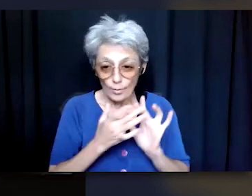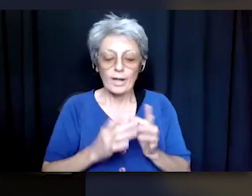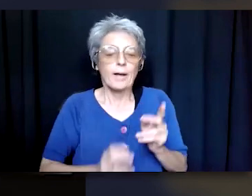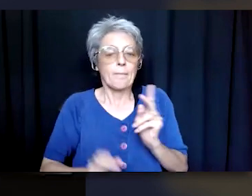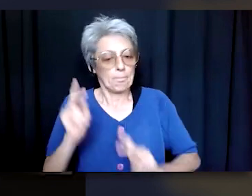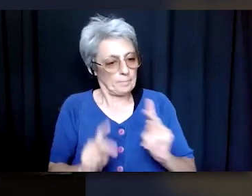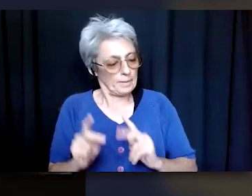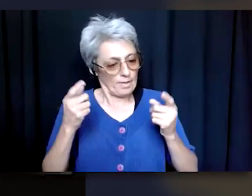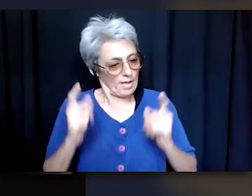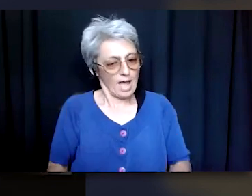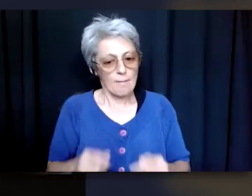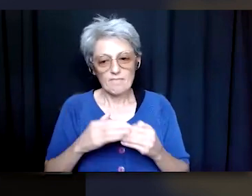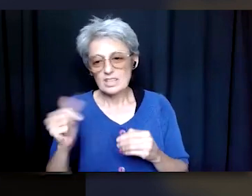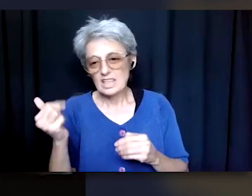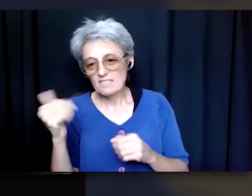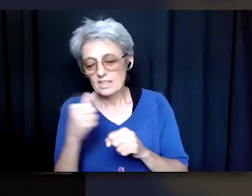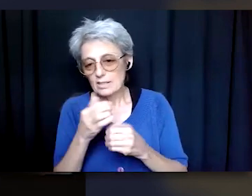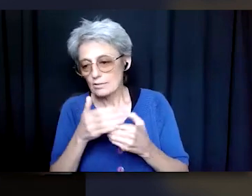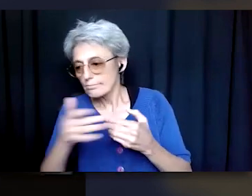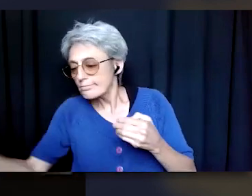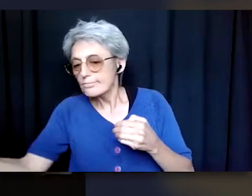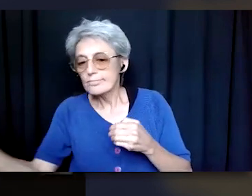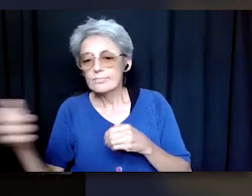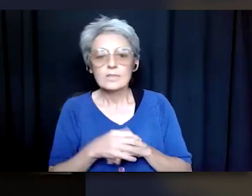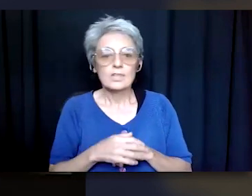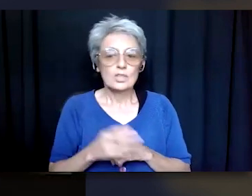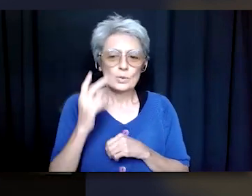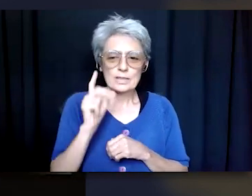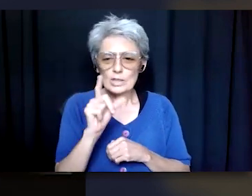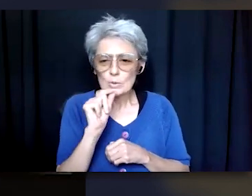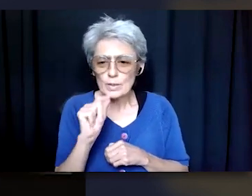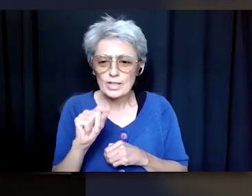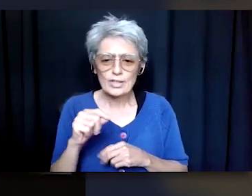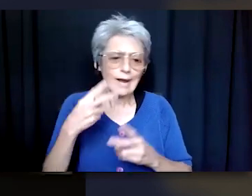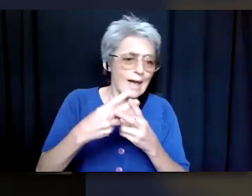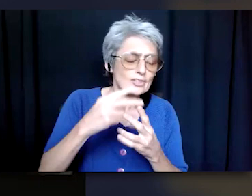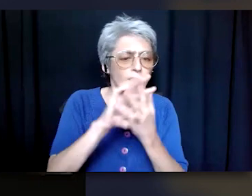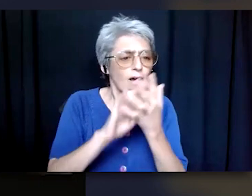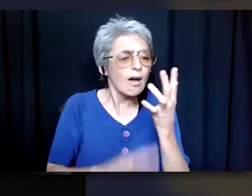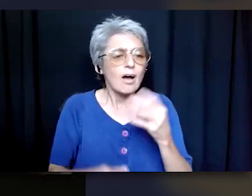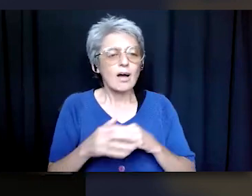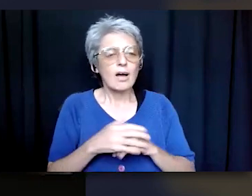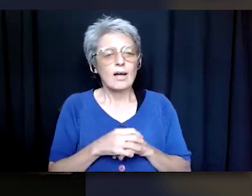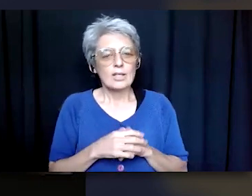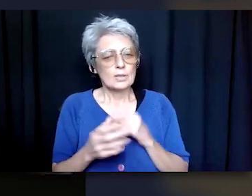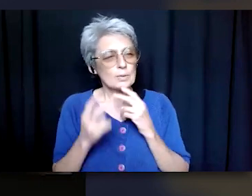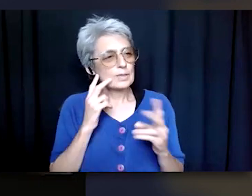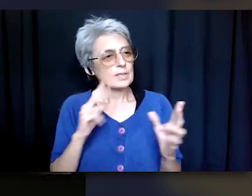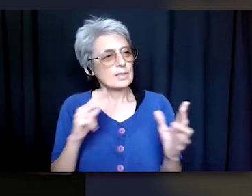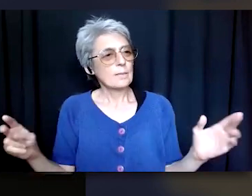people on Twitter or on this hashtag or whatever," but in that kind of rolling feed, you find a few